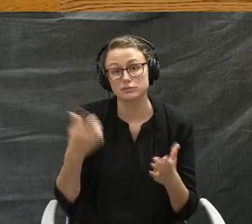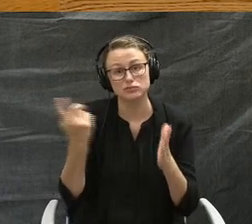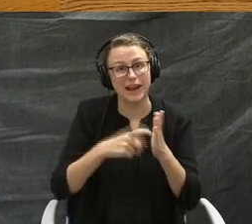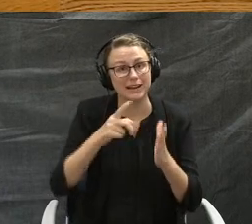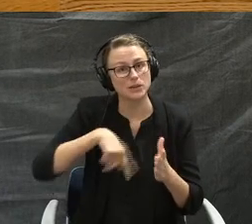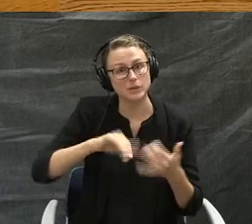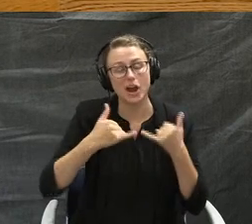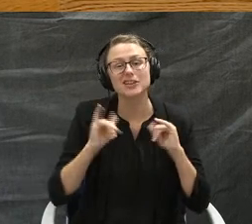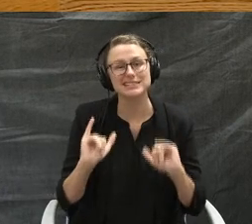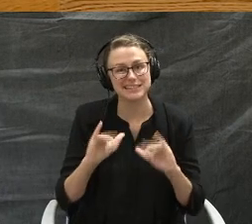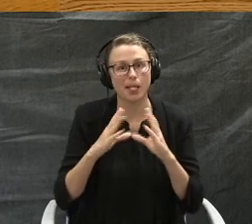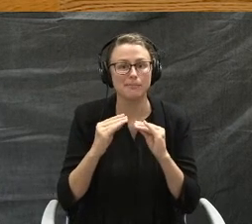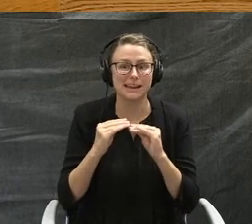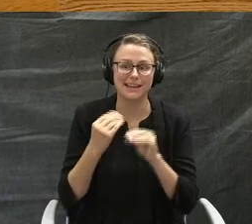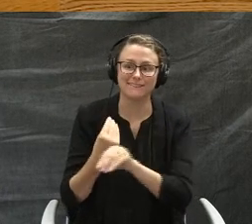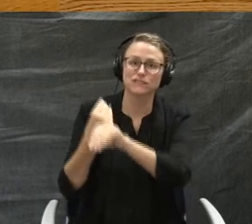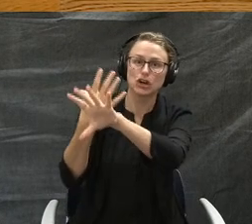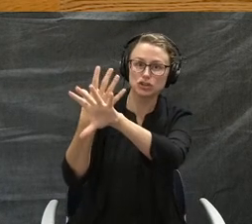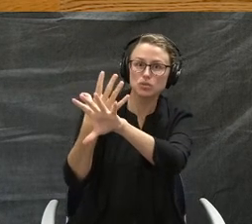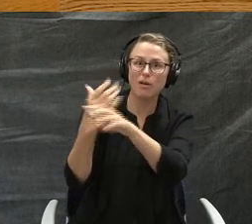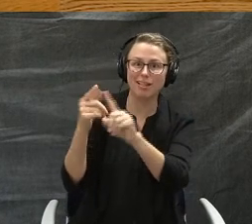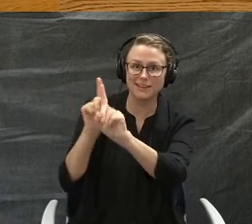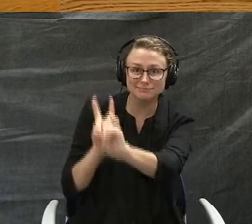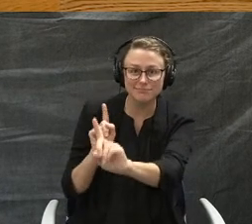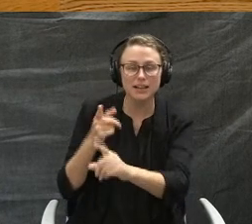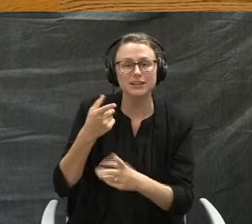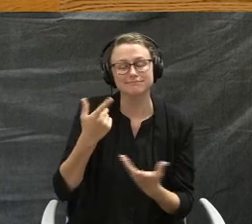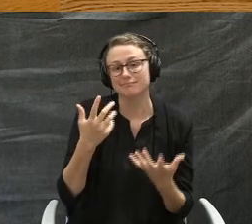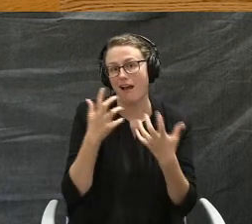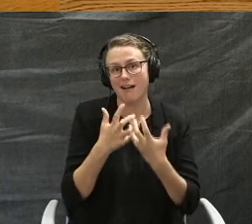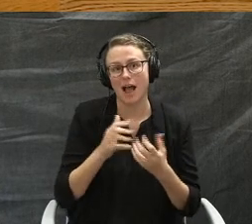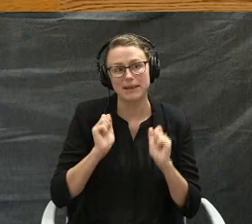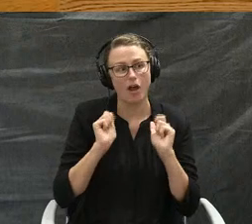meeting virtually to accommodate all of our presenters as well as